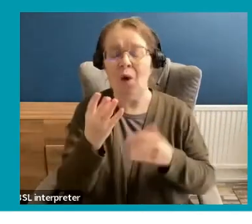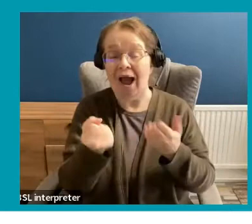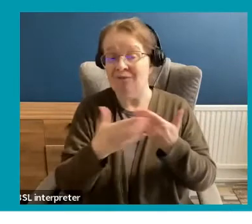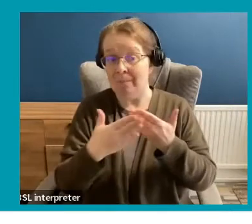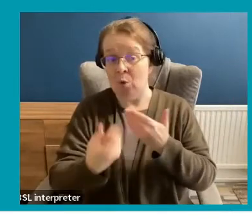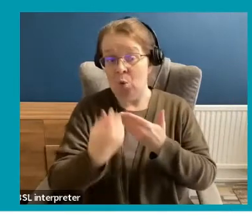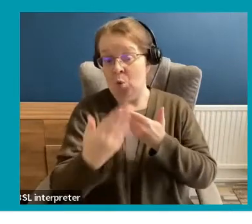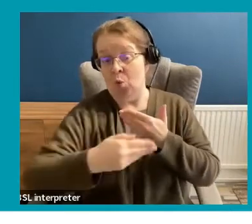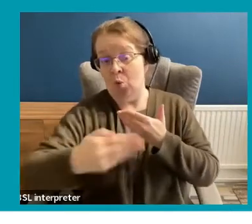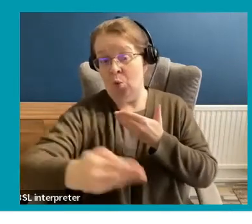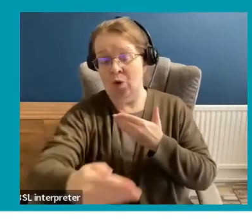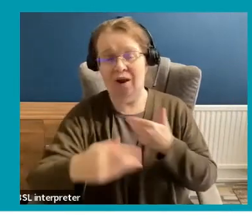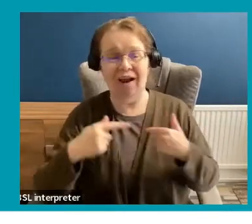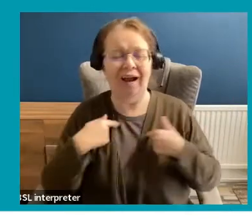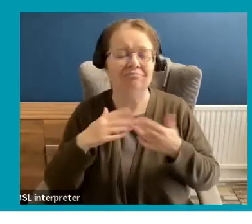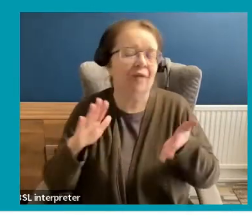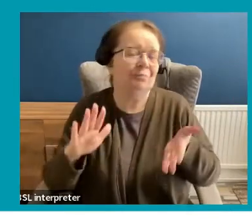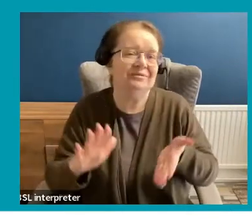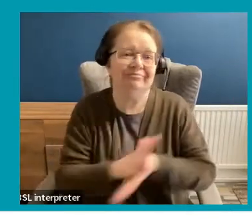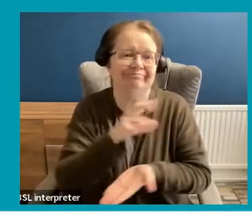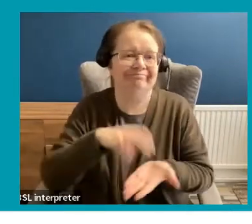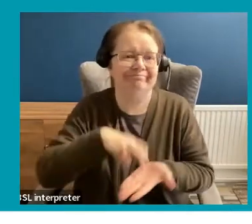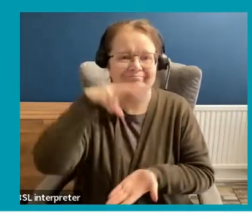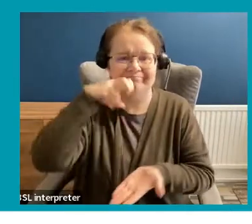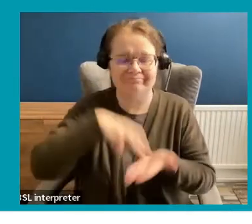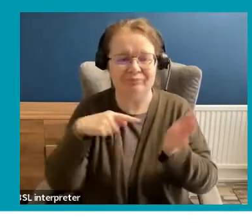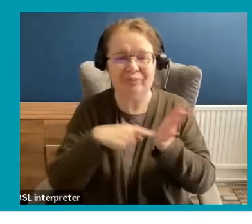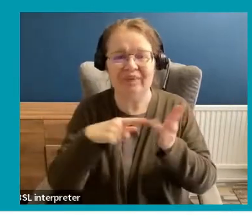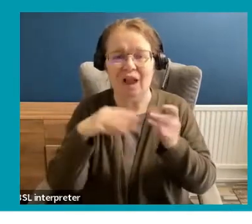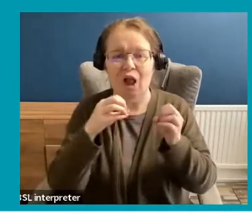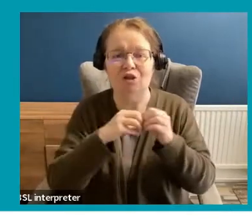I am absolutely thrilled to have Toby Mildon with us today.